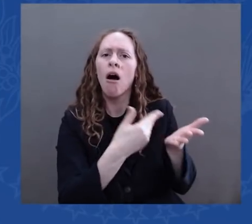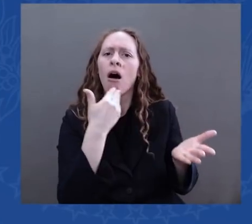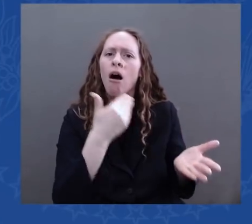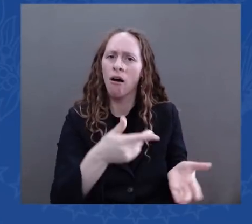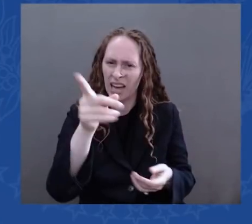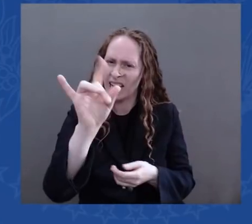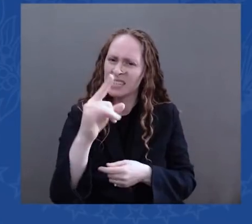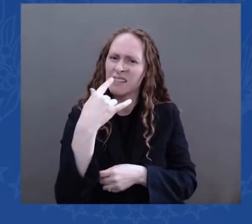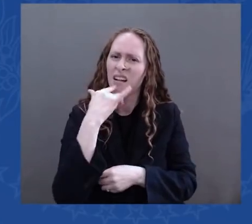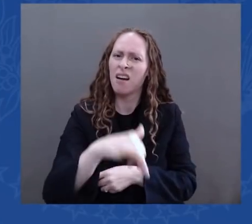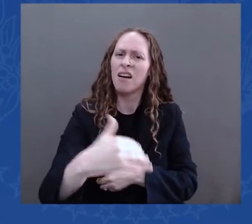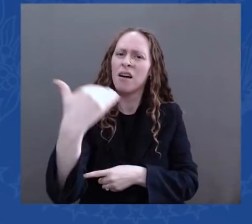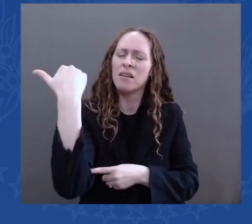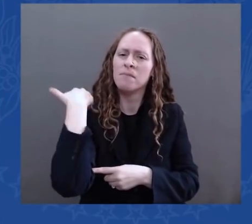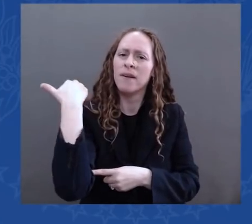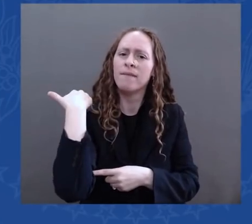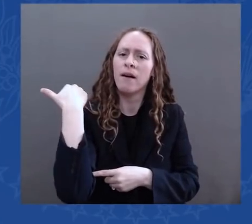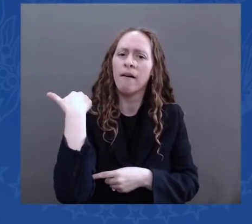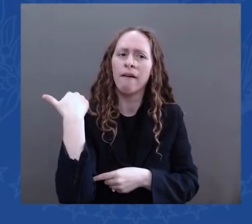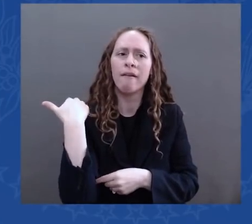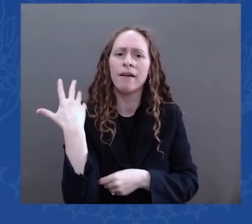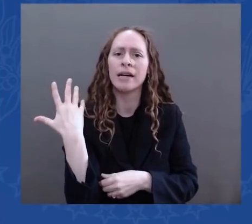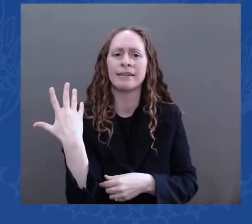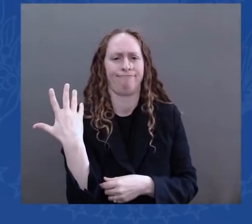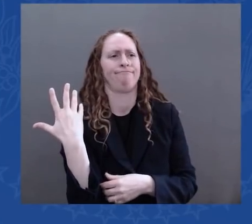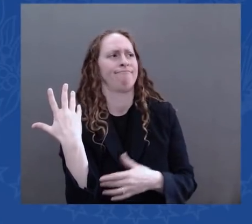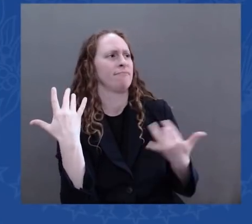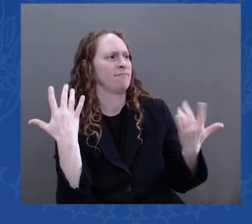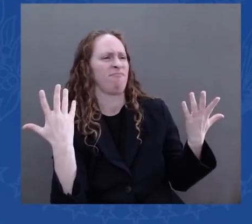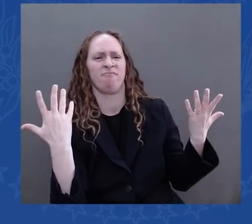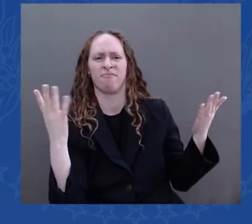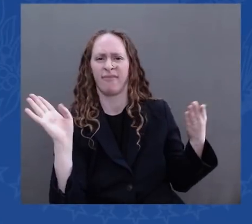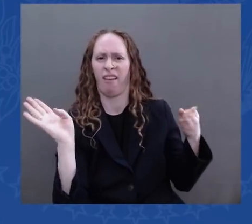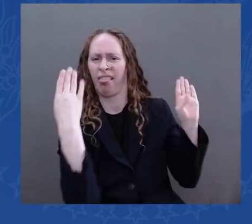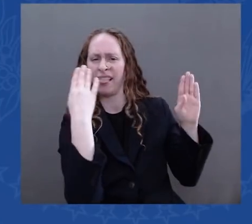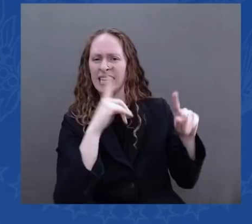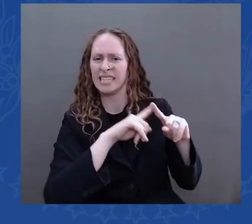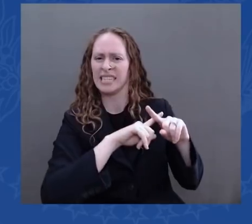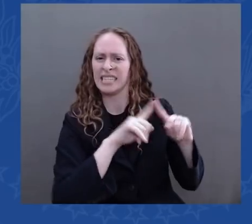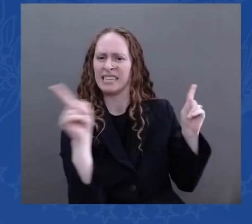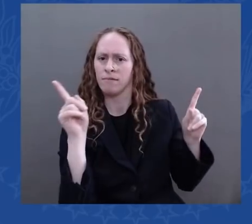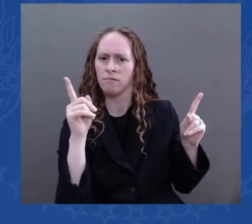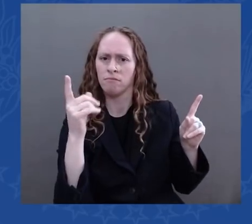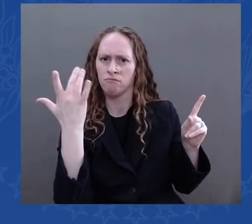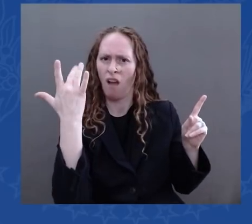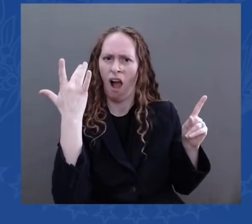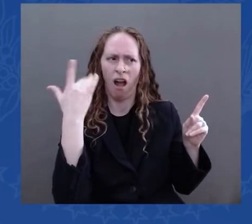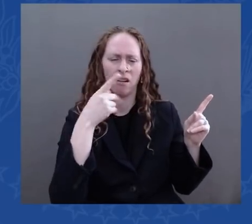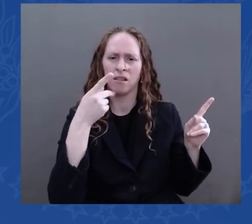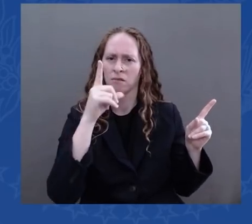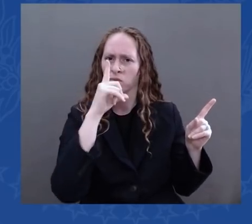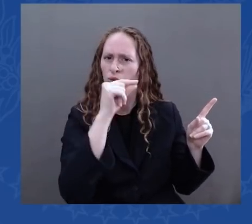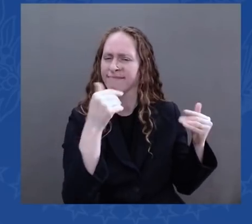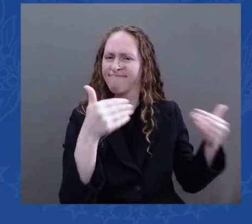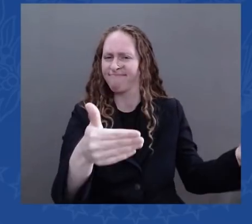I guess I'm asking: What has changed, in his mind? The President: I don't know if it's changed his mind. His behavior has changed.